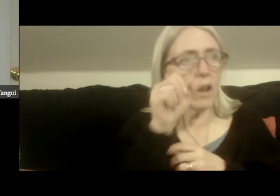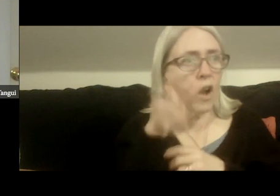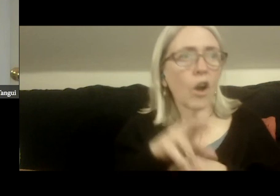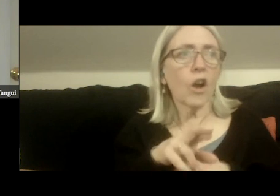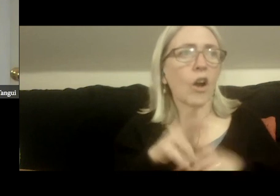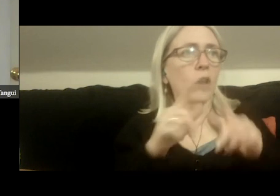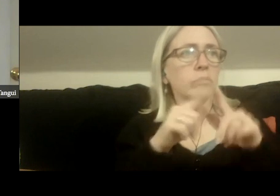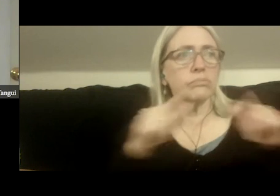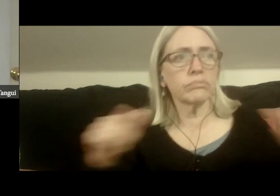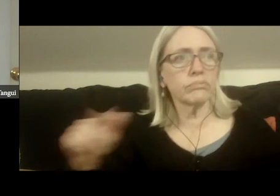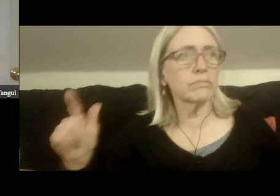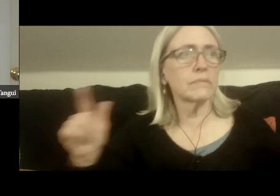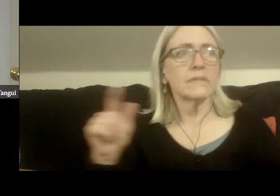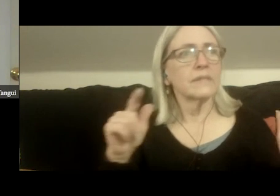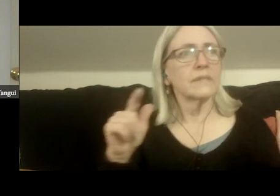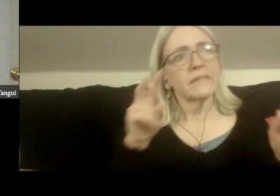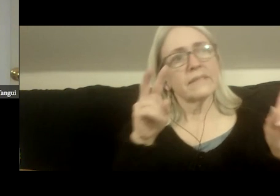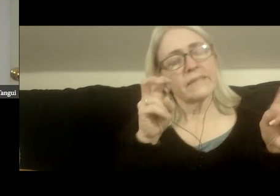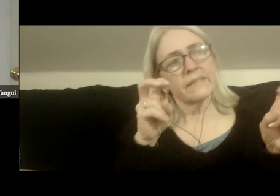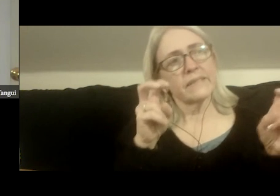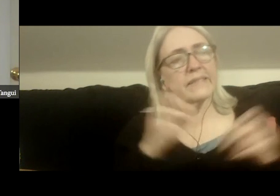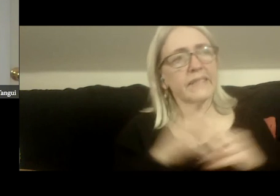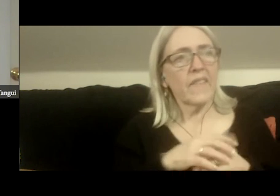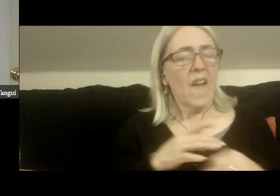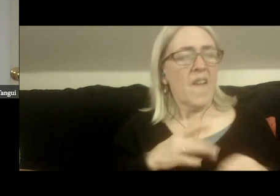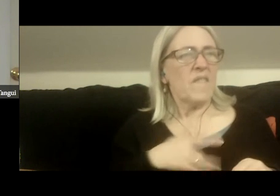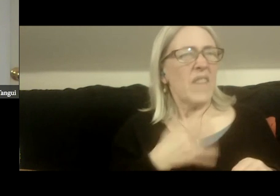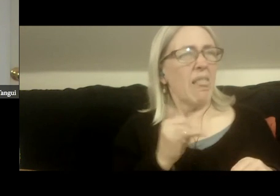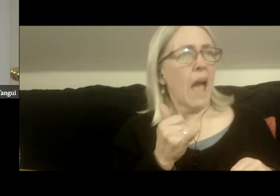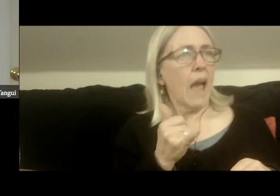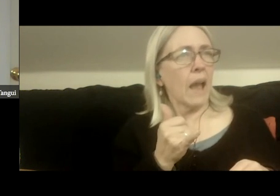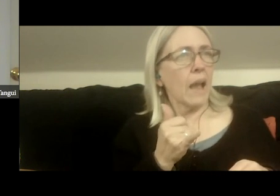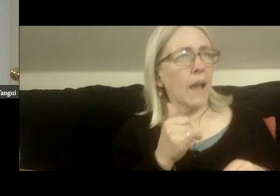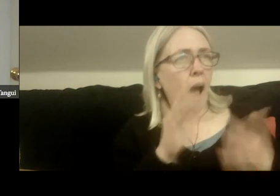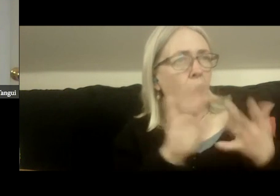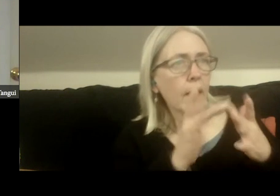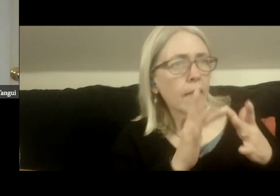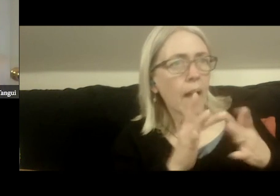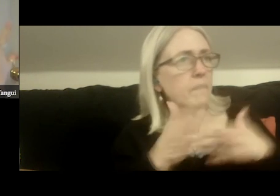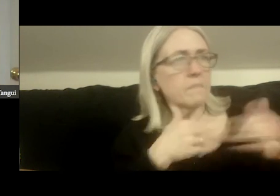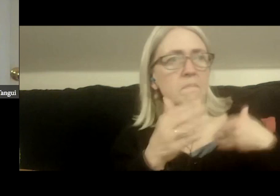participating in this virtual sense of community and teamwork that we fostered like never before.